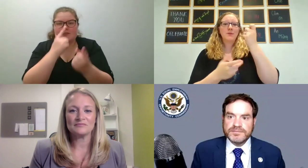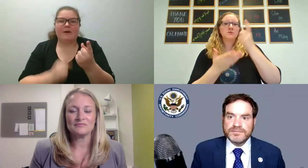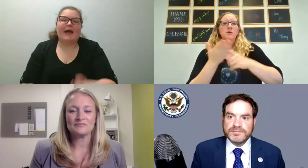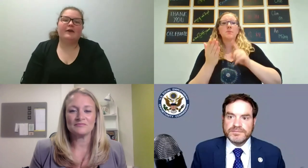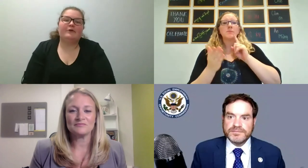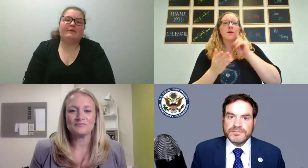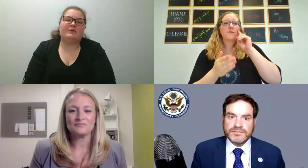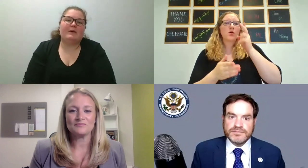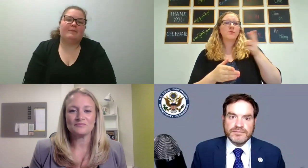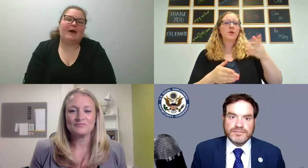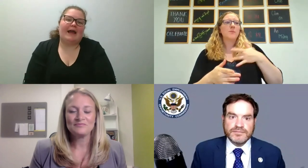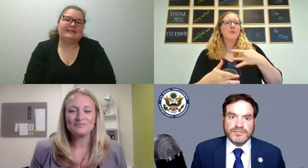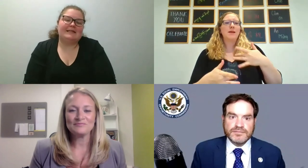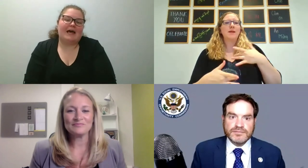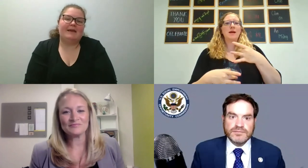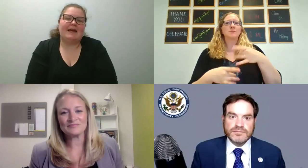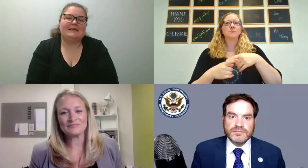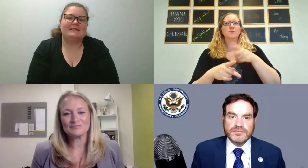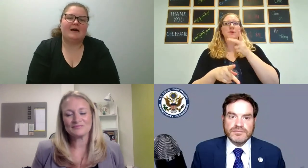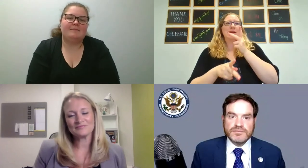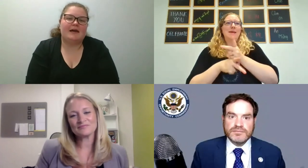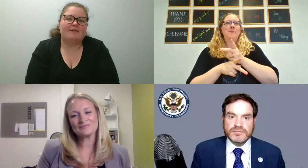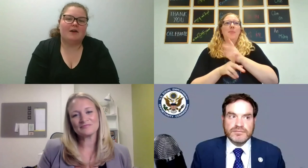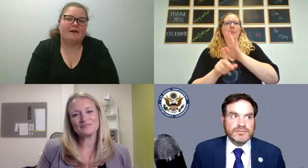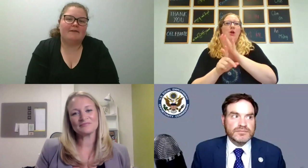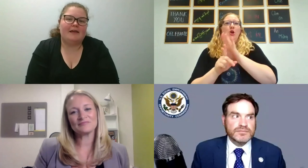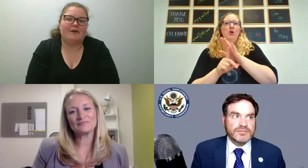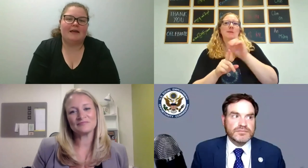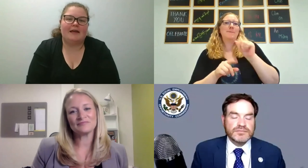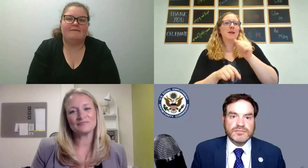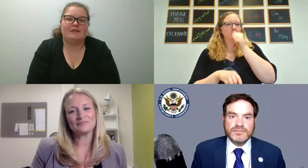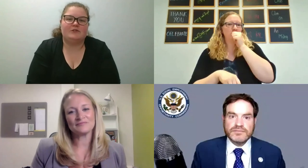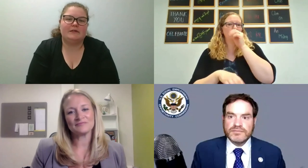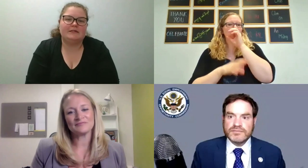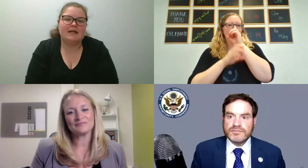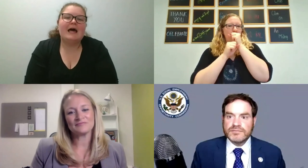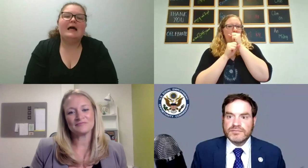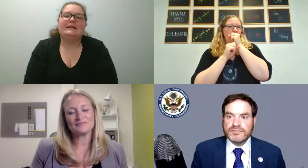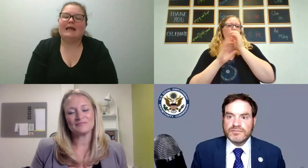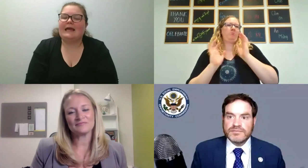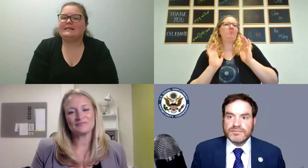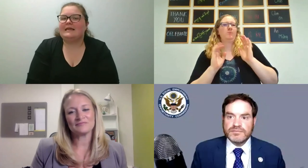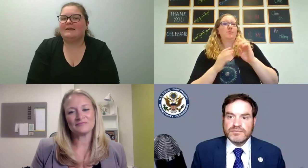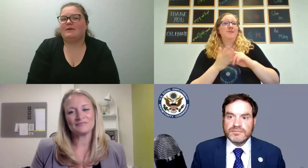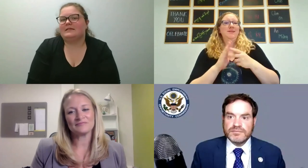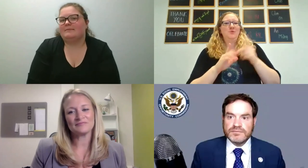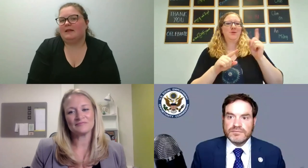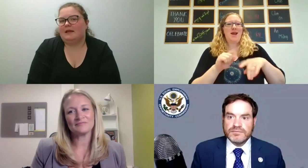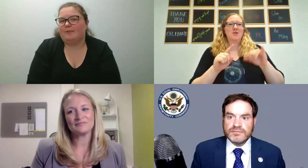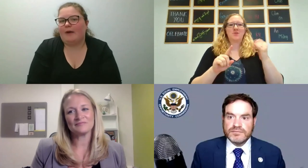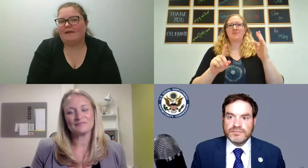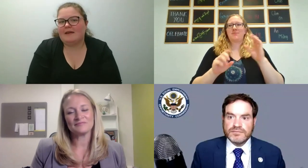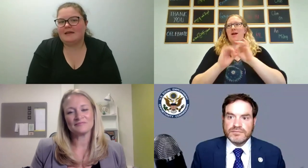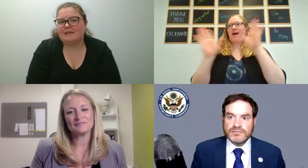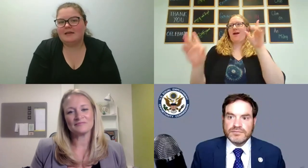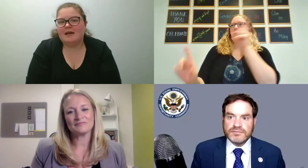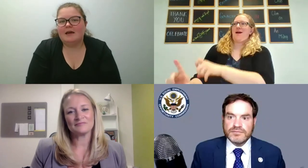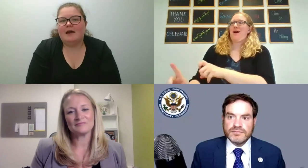So I agree with what Brien said because some Deaf and hard of hearing individuals like to keep their disability private.